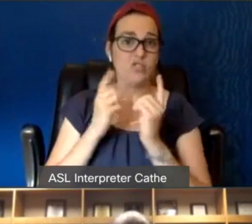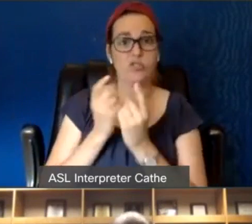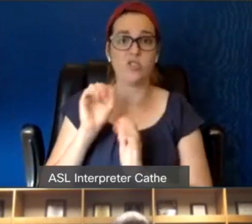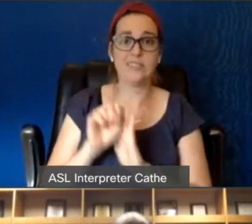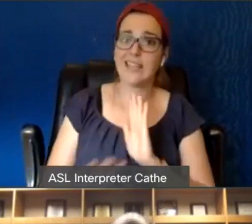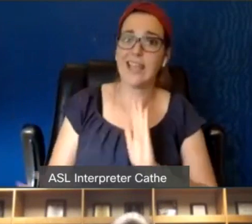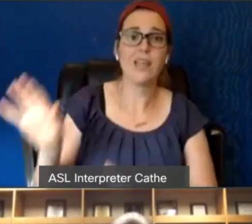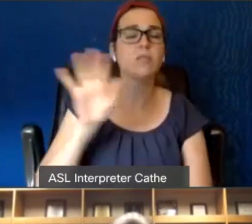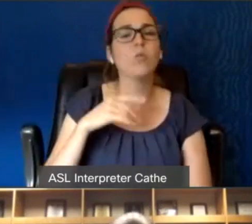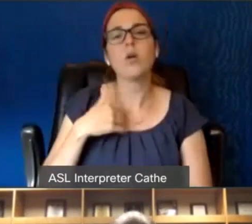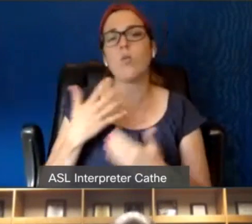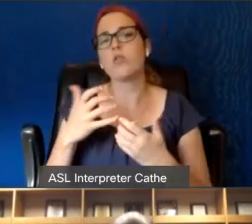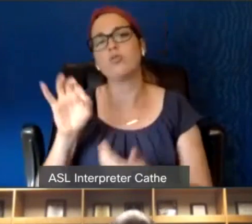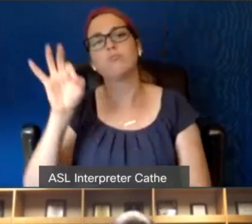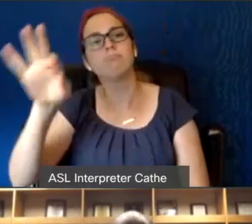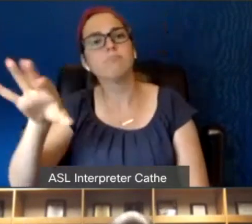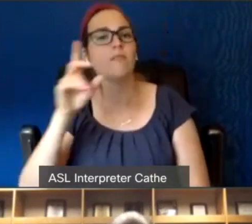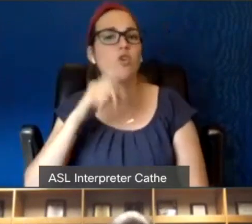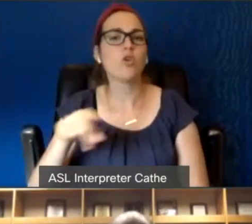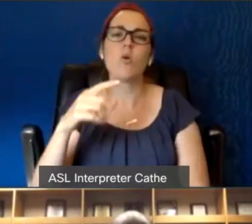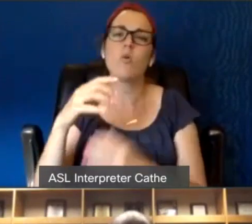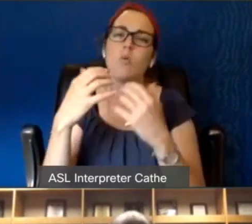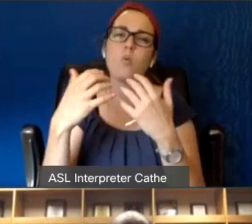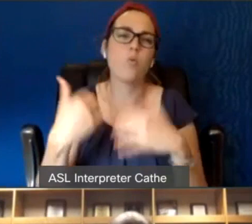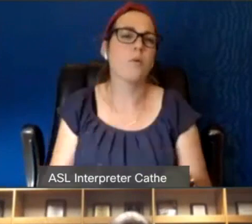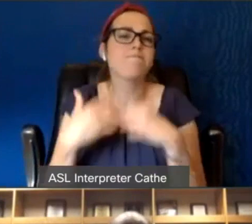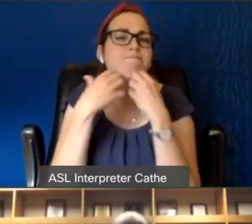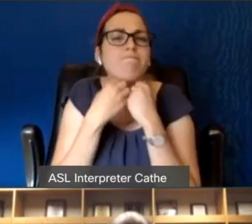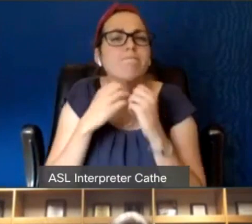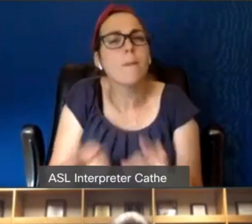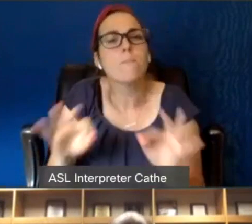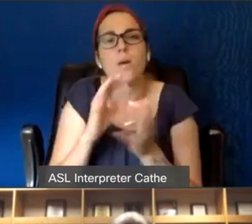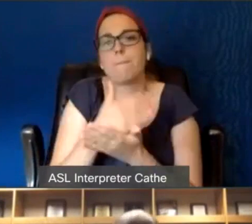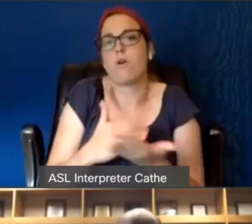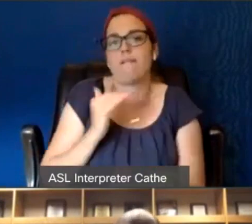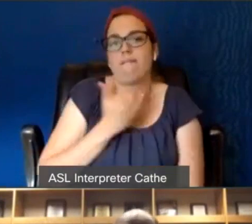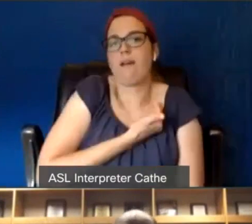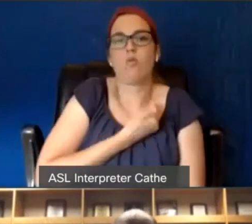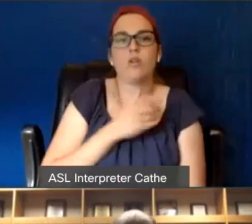that it is an essential part of every treatment court and they are one of the most important players